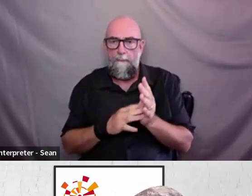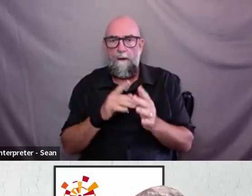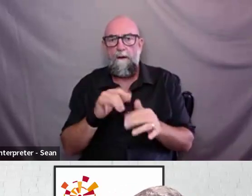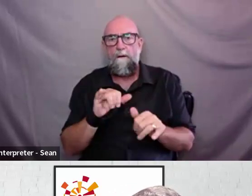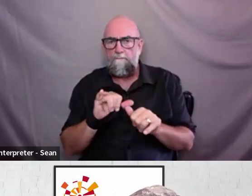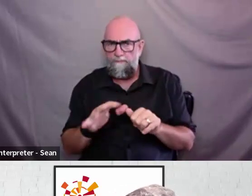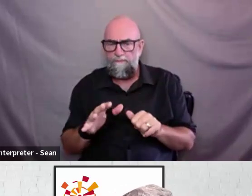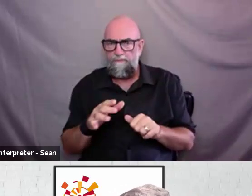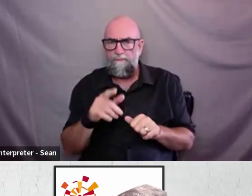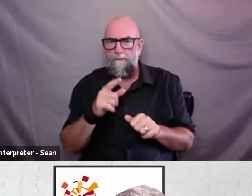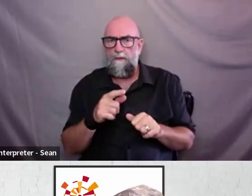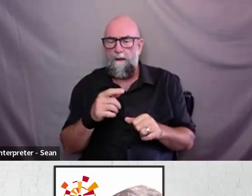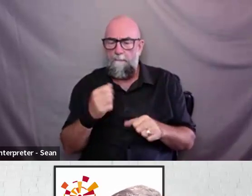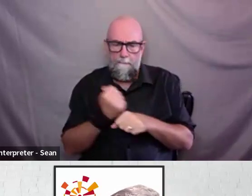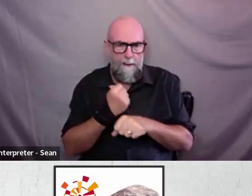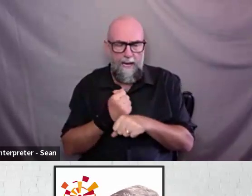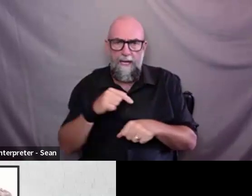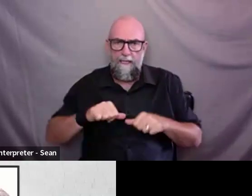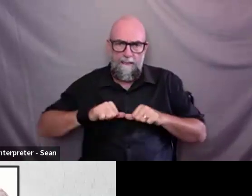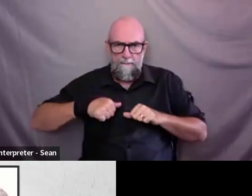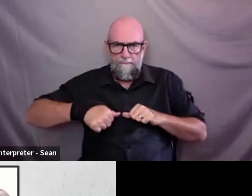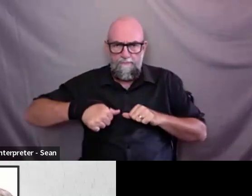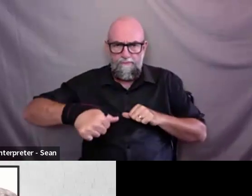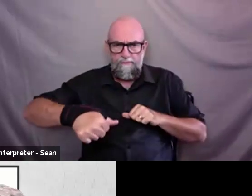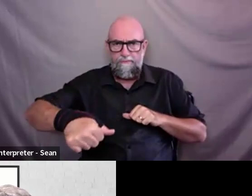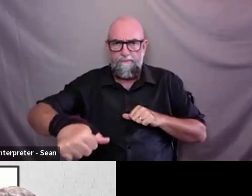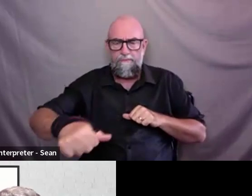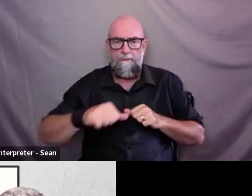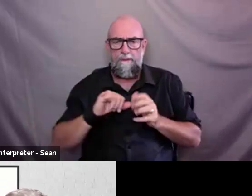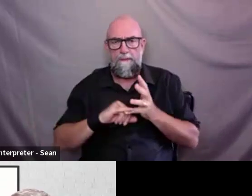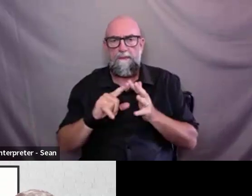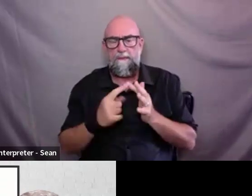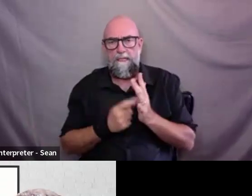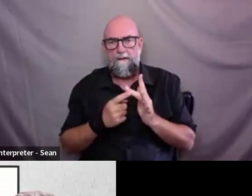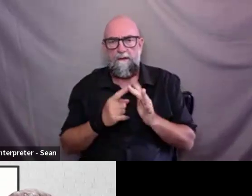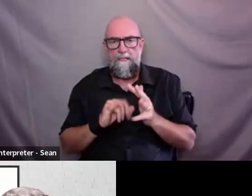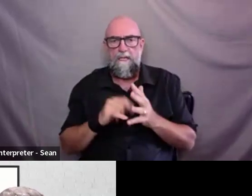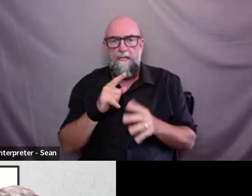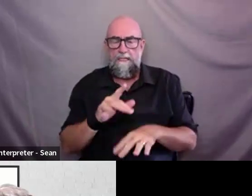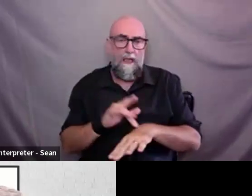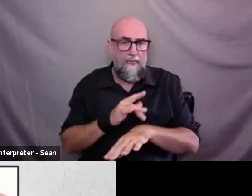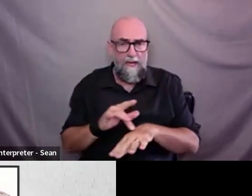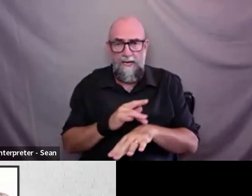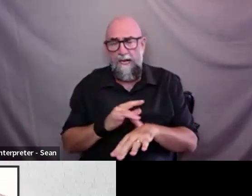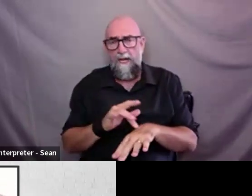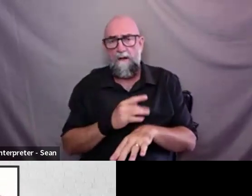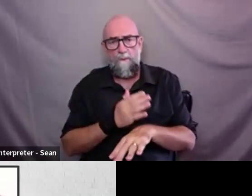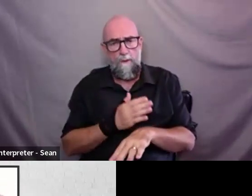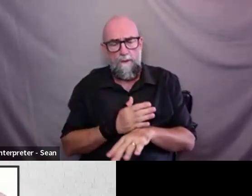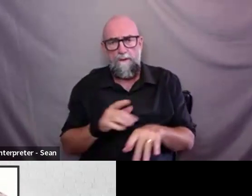, so thank you sincerely for all of your work. And also to think the other team members at